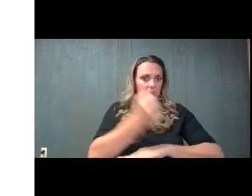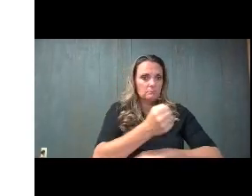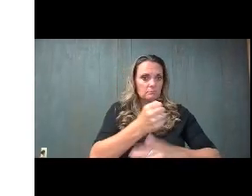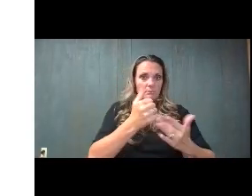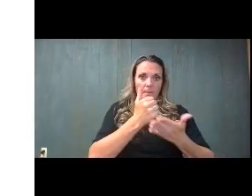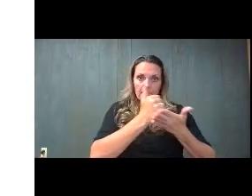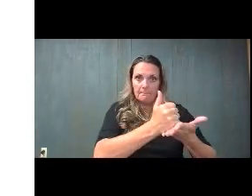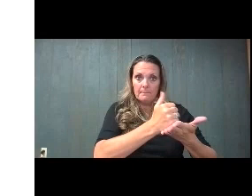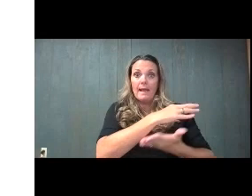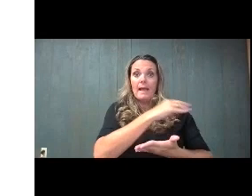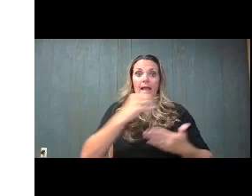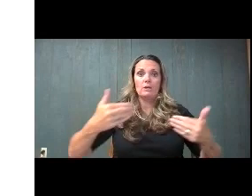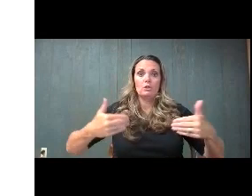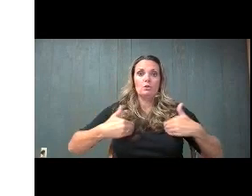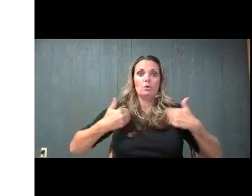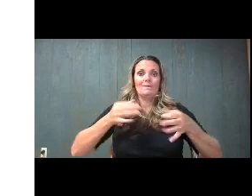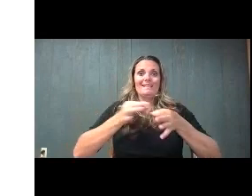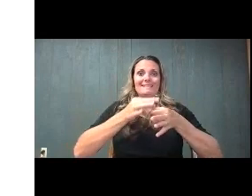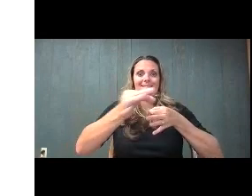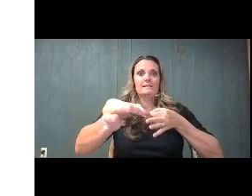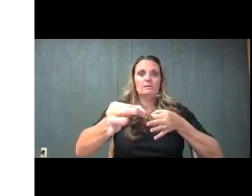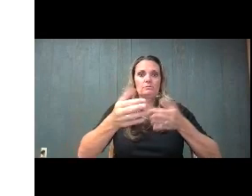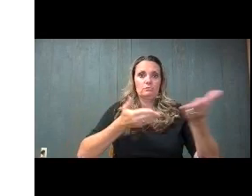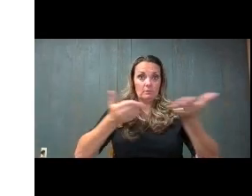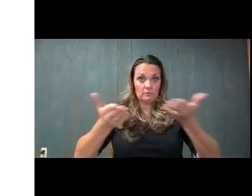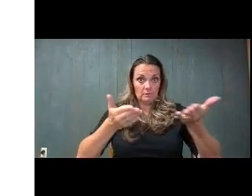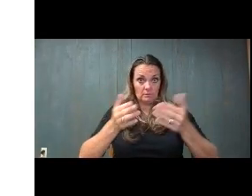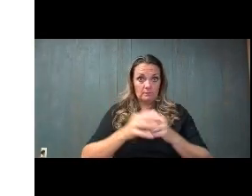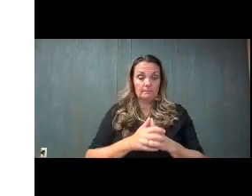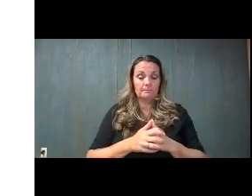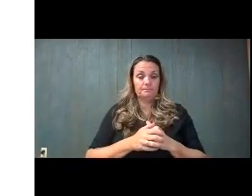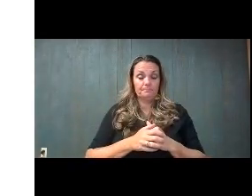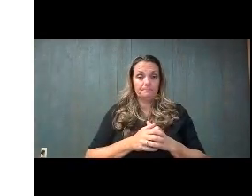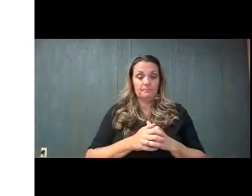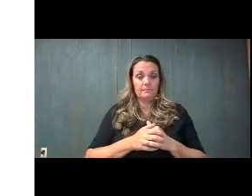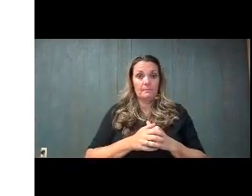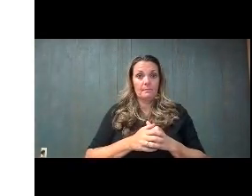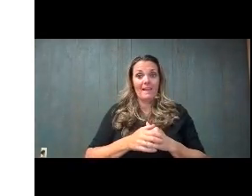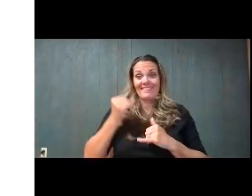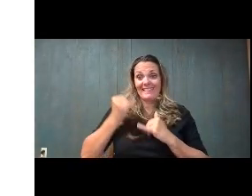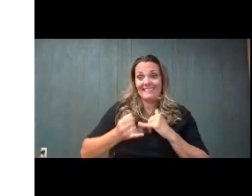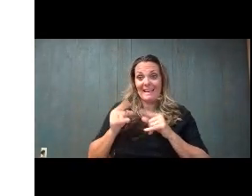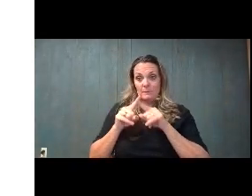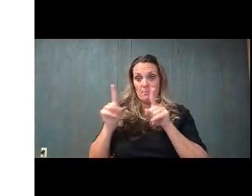and youth extended services. And then the final box is that the CSP